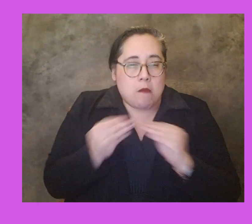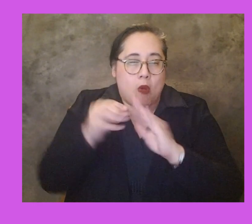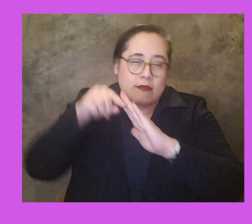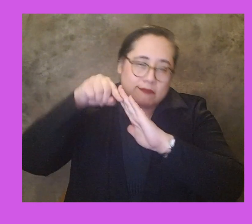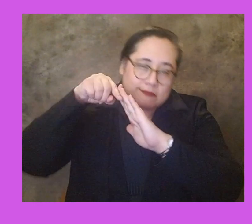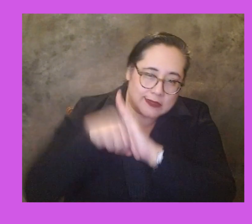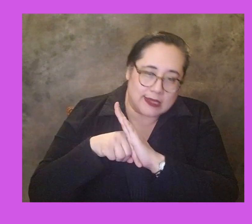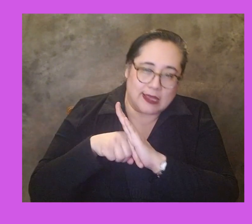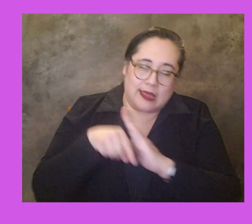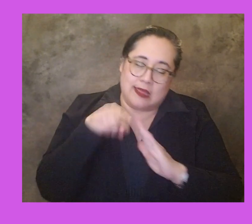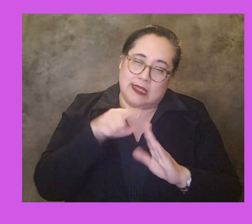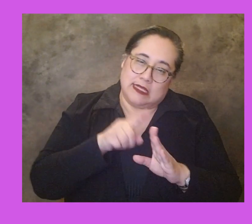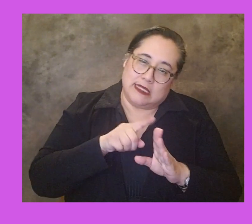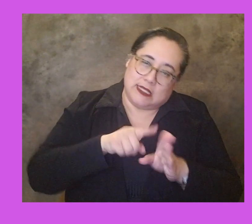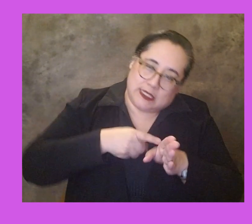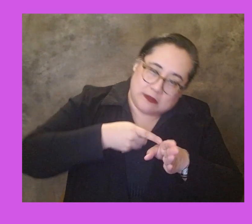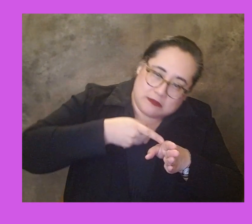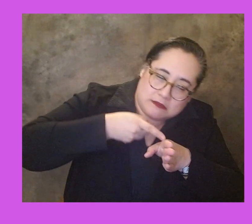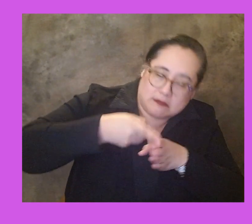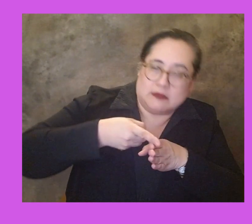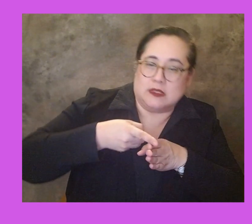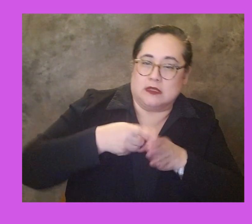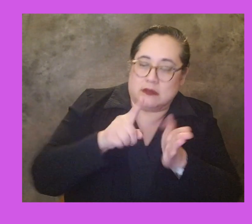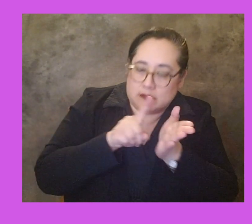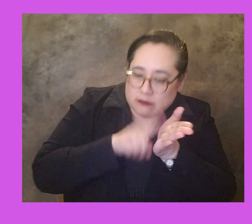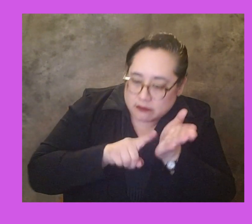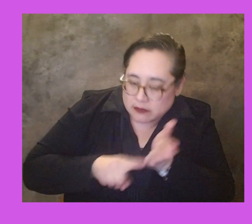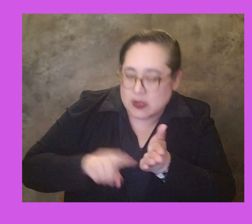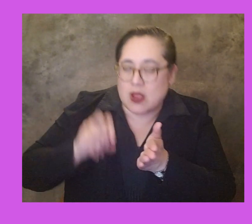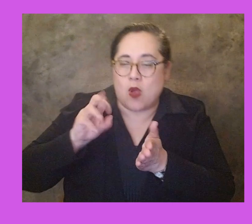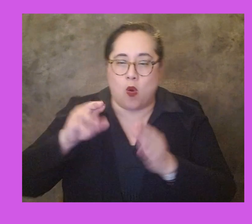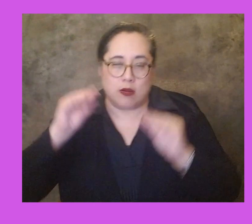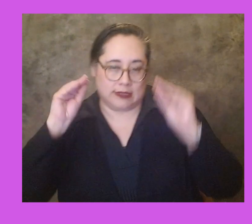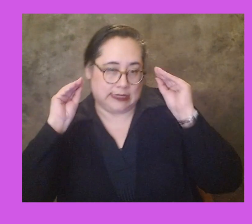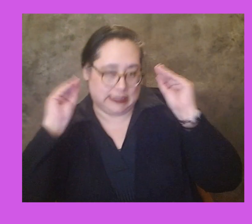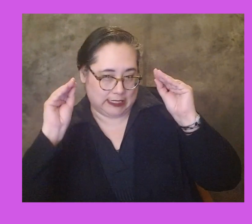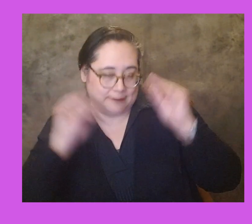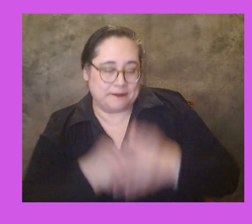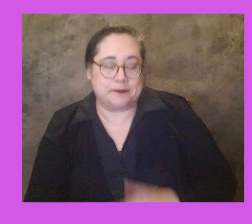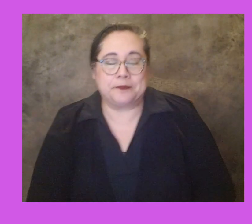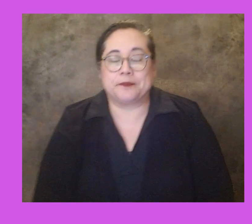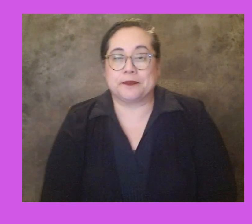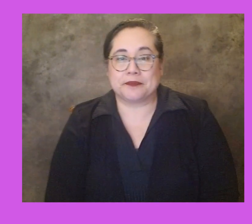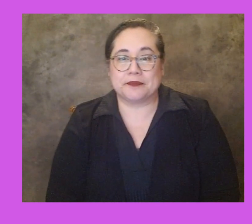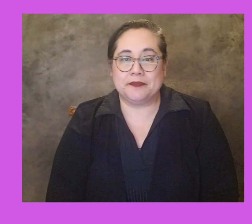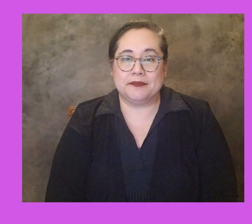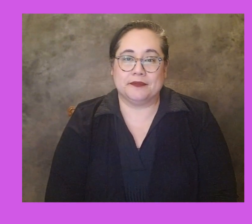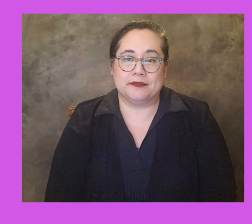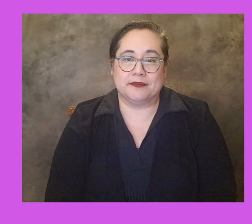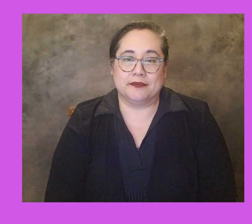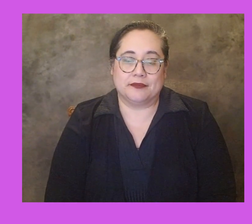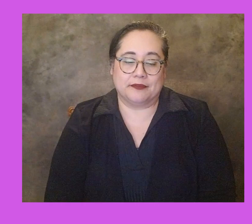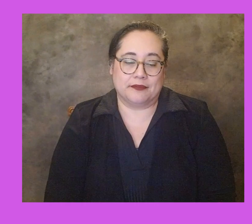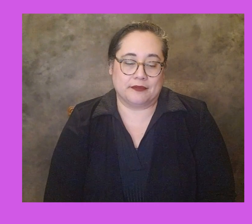master's degrees for a different level for those that ... want to get into this deeper and really specialized ...